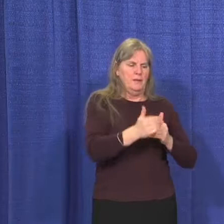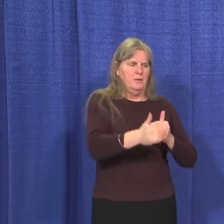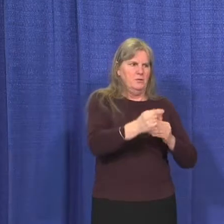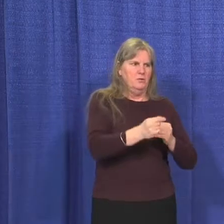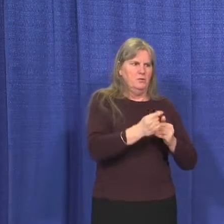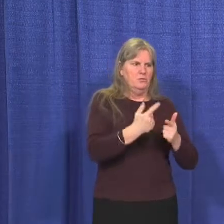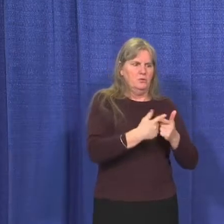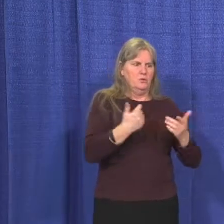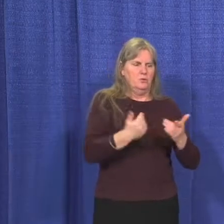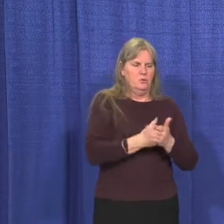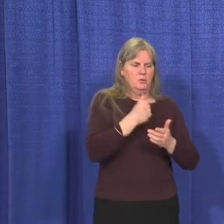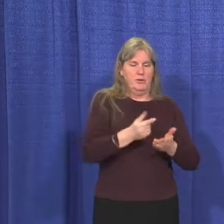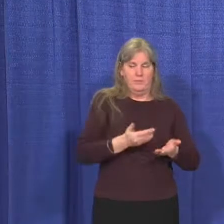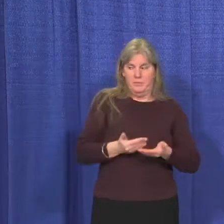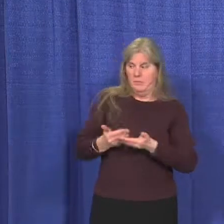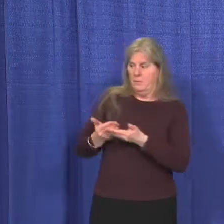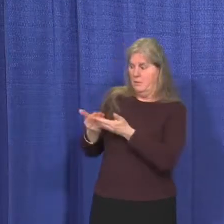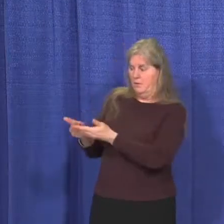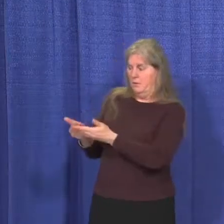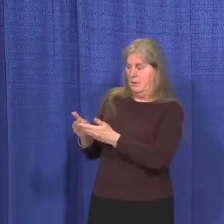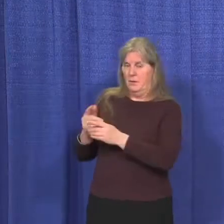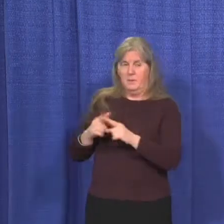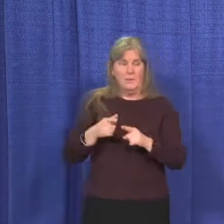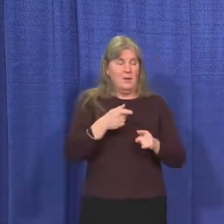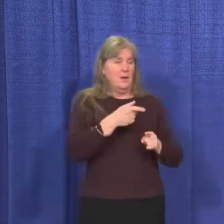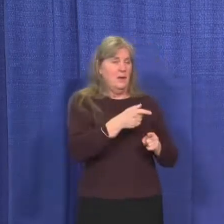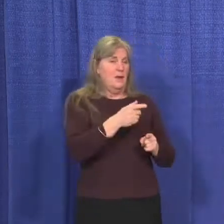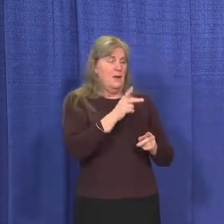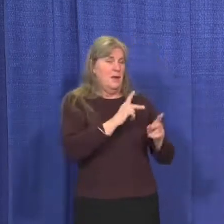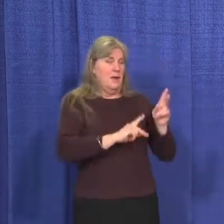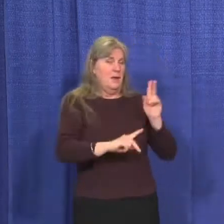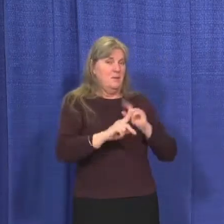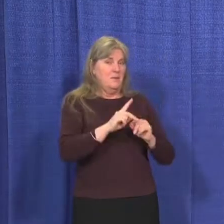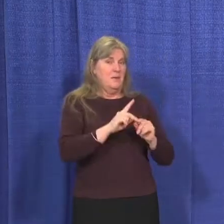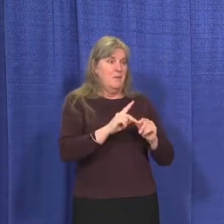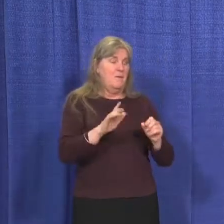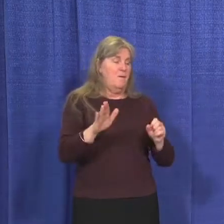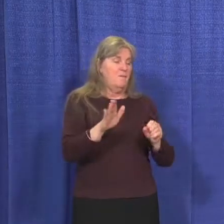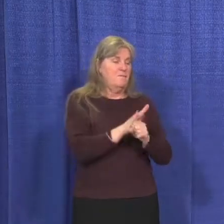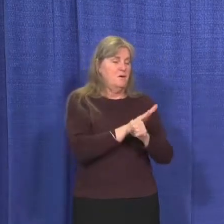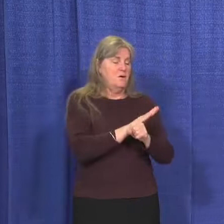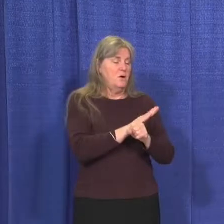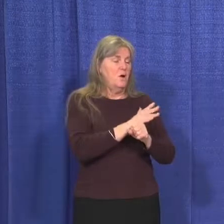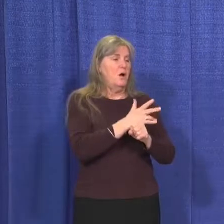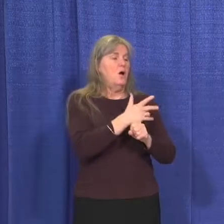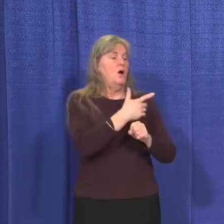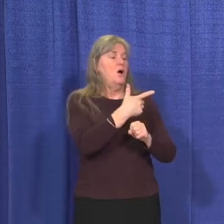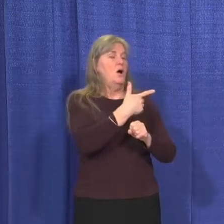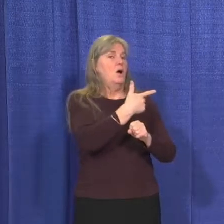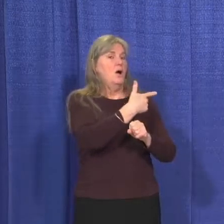to the next government, but would you be open to letting fairly vaccinated residents reentered the territory without